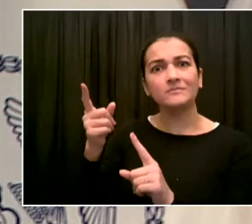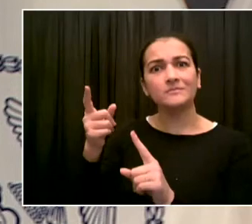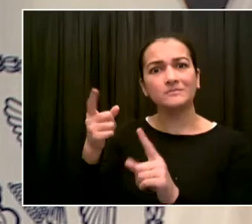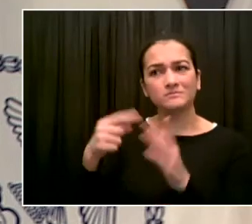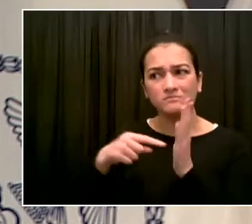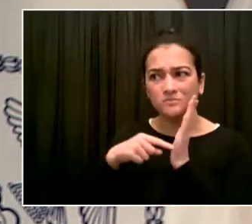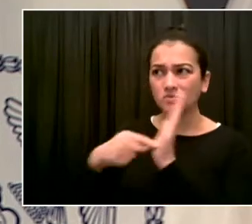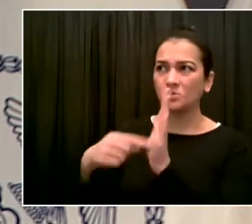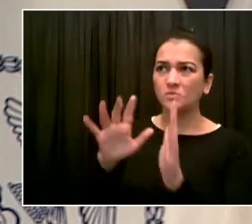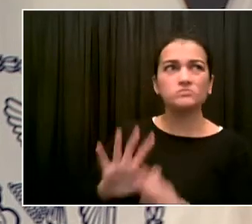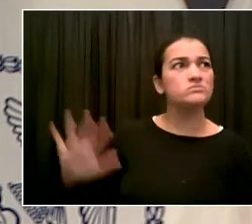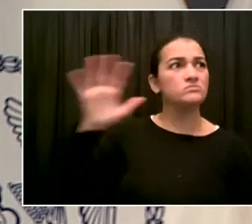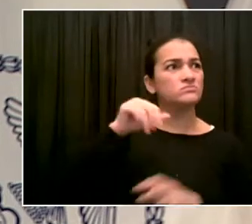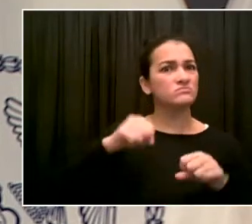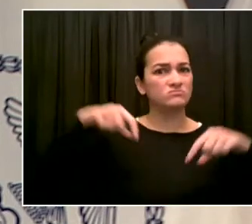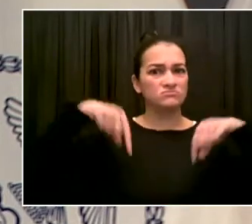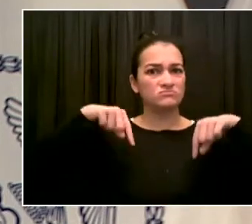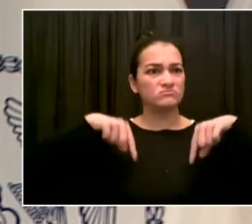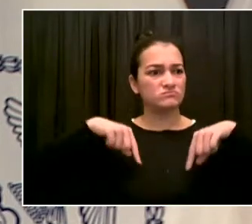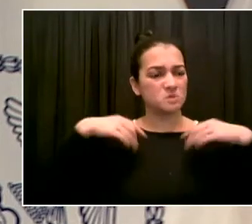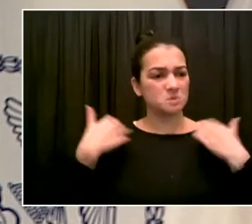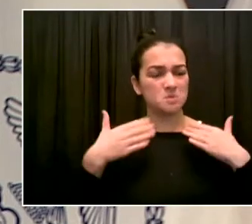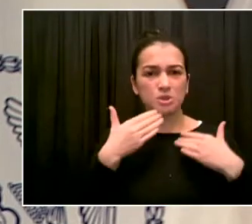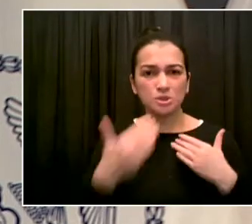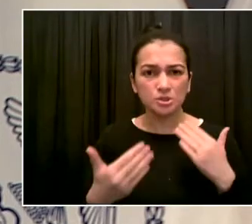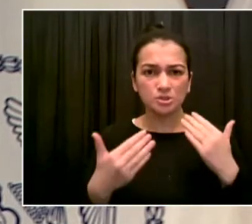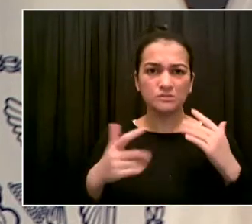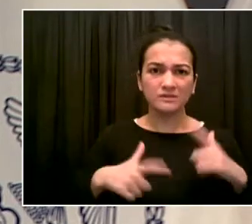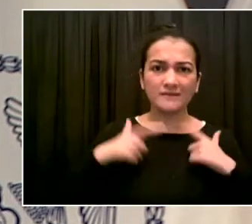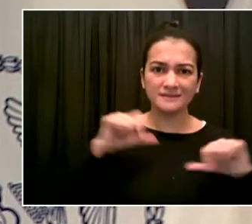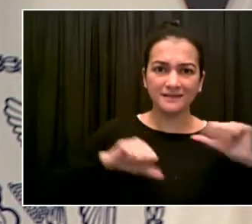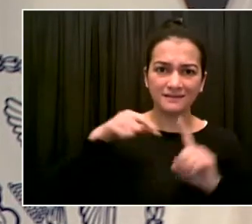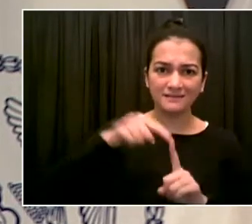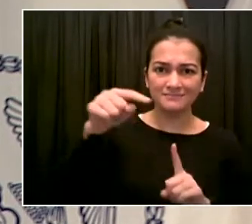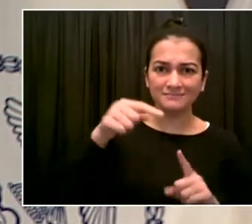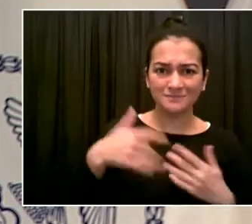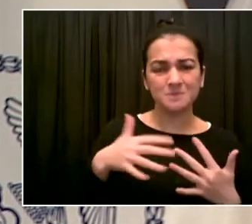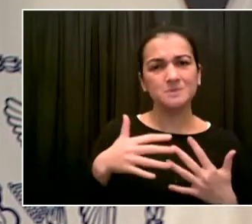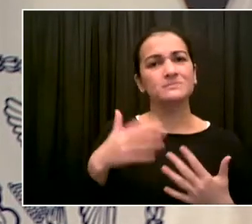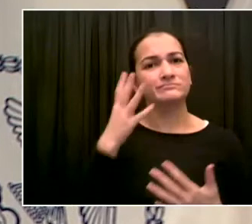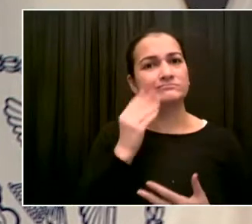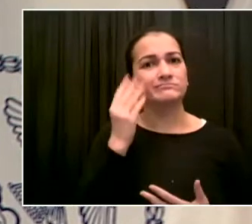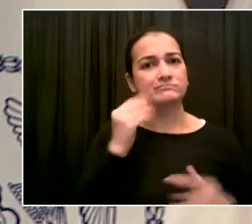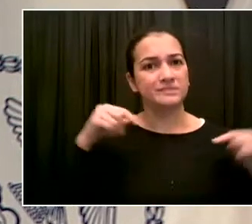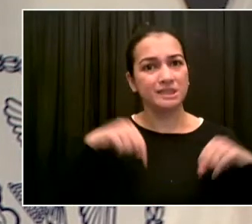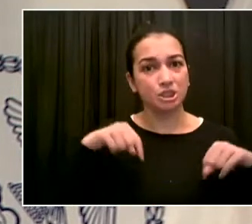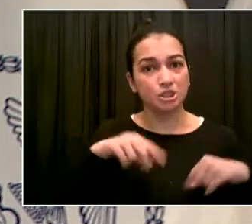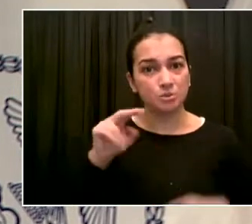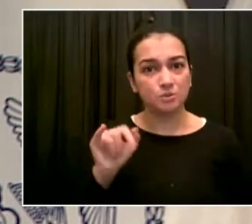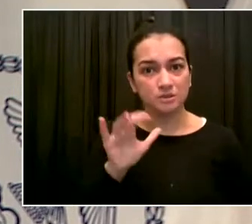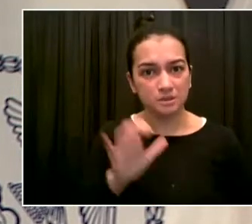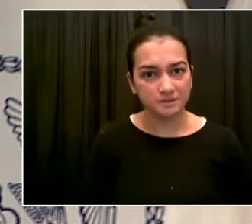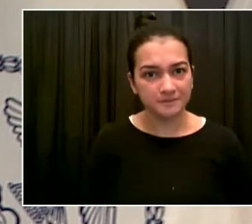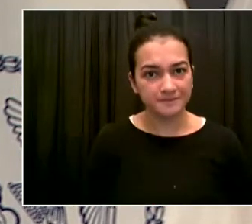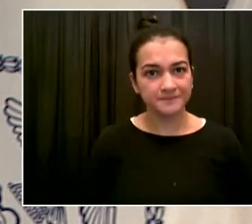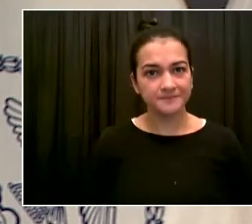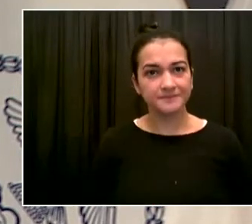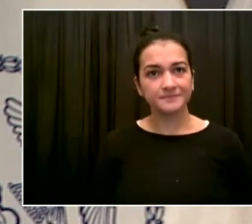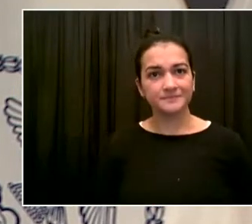IN THE EASTSIDE CORRIDOR IS ONE OF THE GREATEST LIFE-SCIENCE S CONCENTRATION IN THE ENTIRE NATION. A CHANCE TO DEEPEN IT, LIFE-